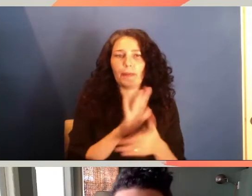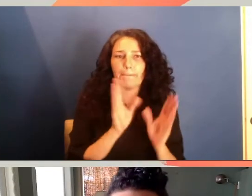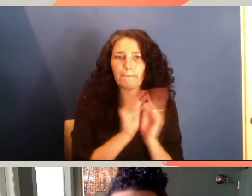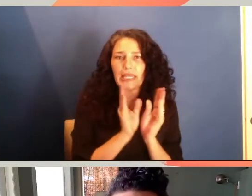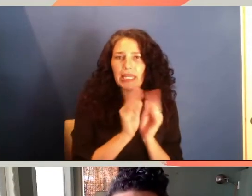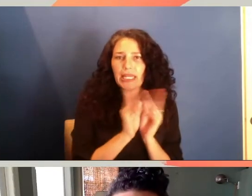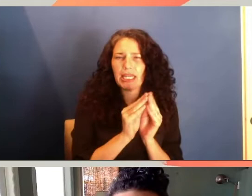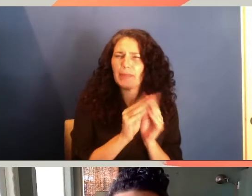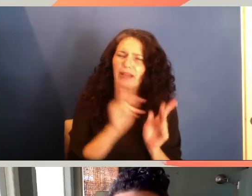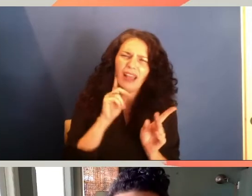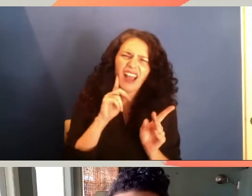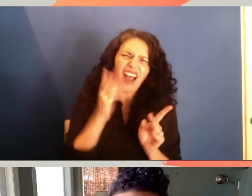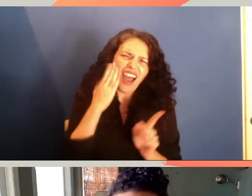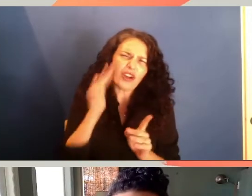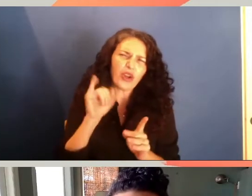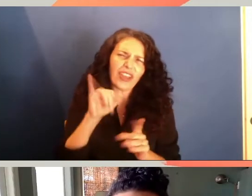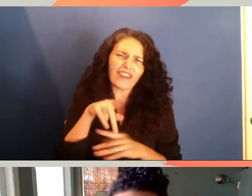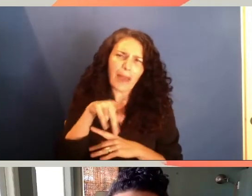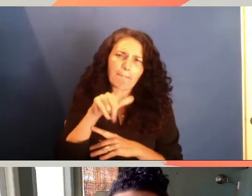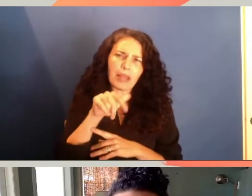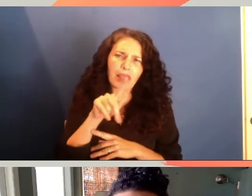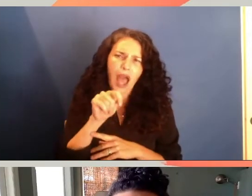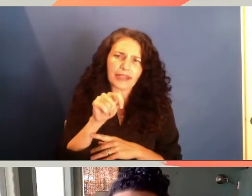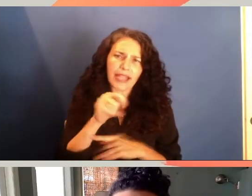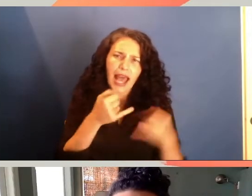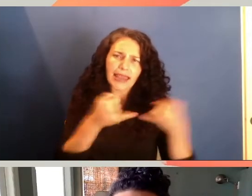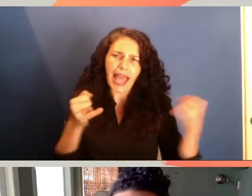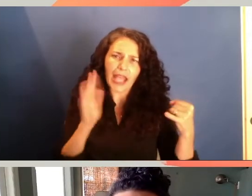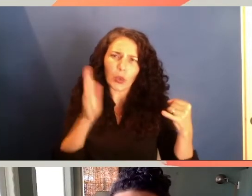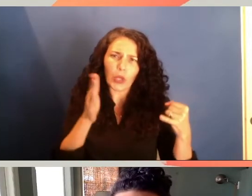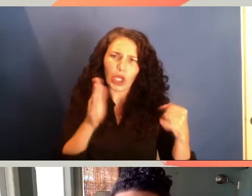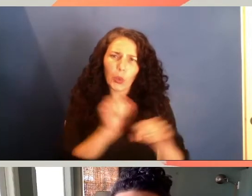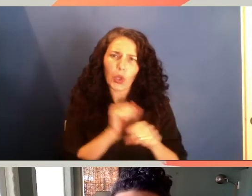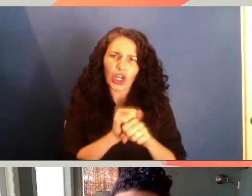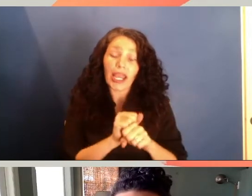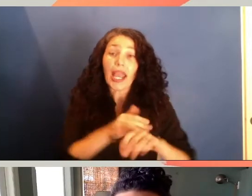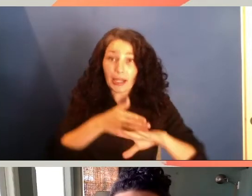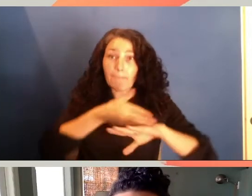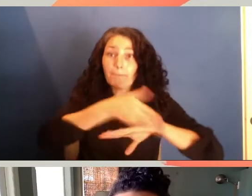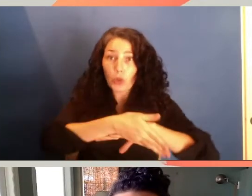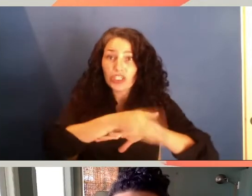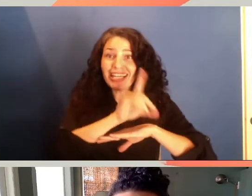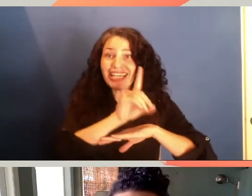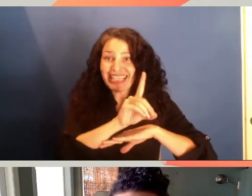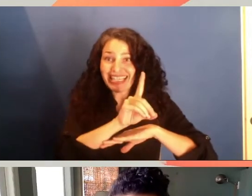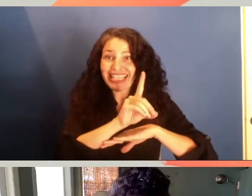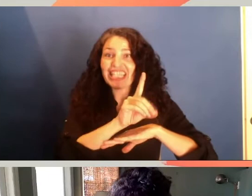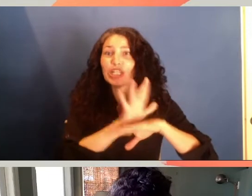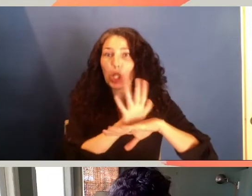will work in a post-'Disclosure' world." And I have been working on "Disclosure" for years but after it was out in the world,